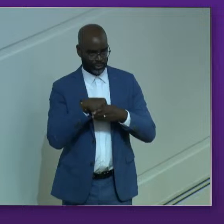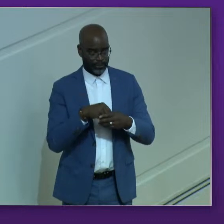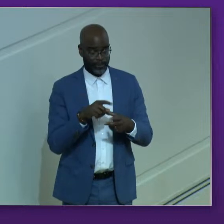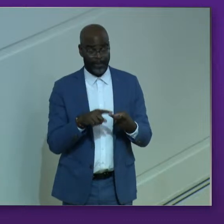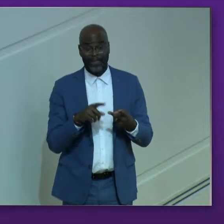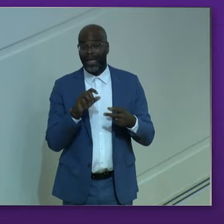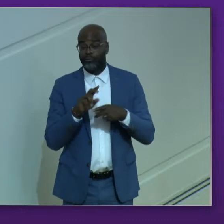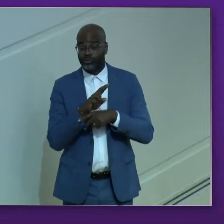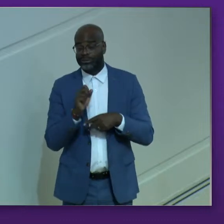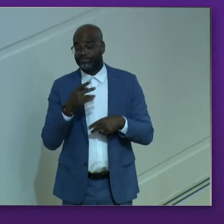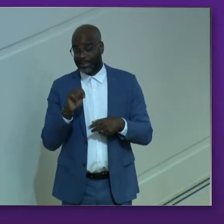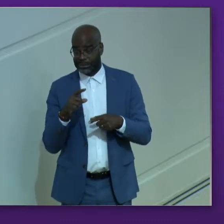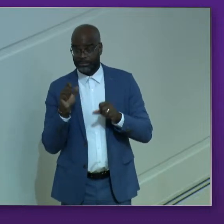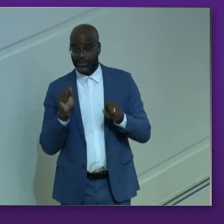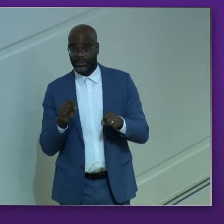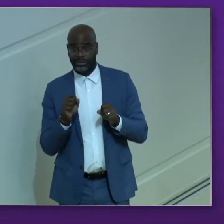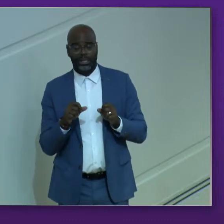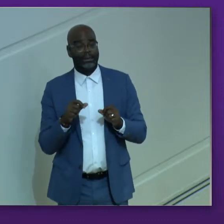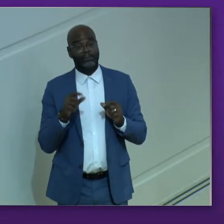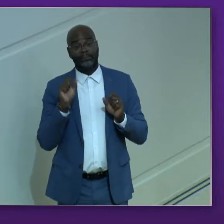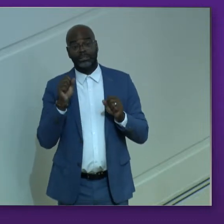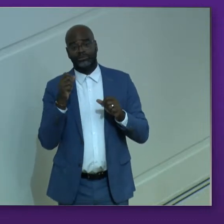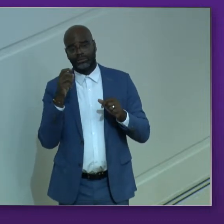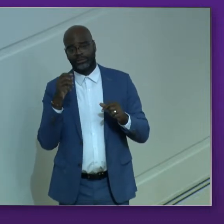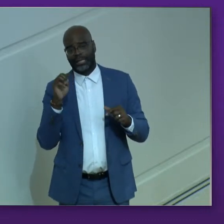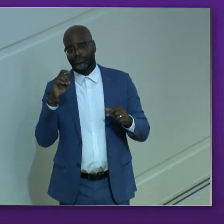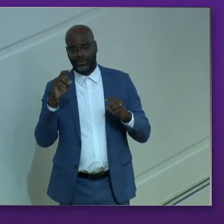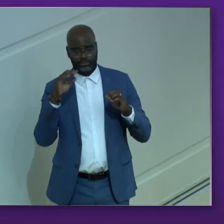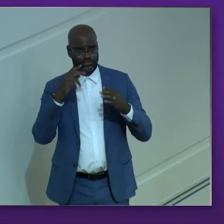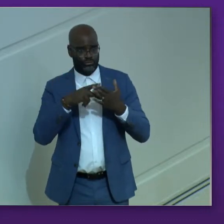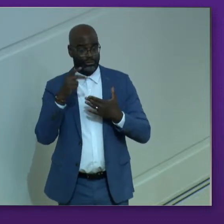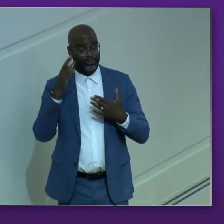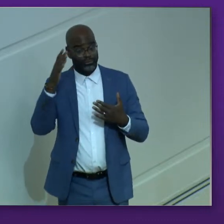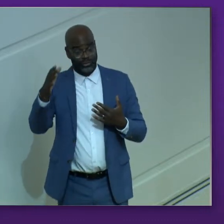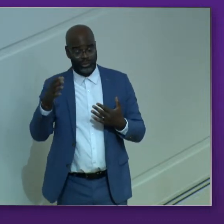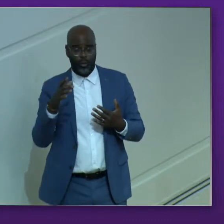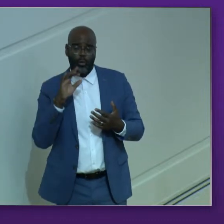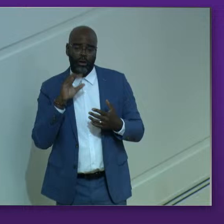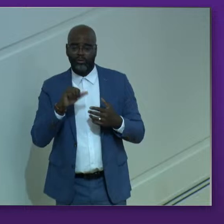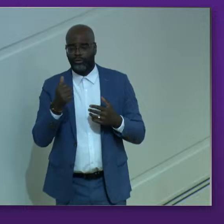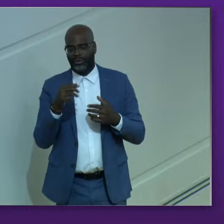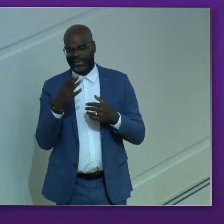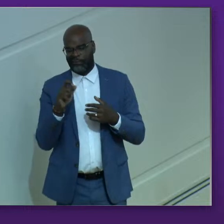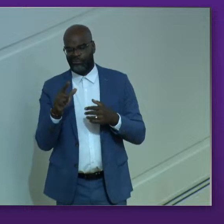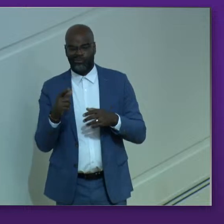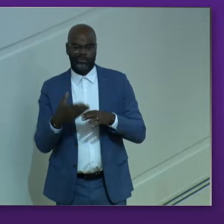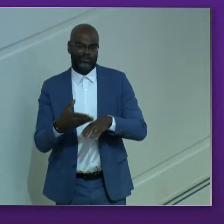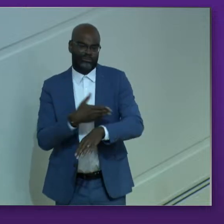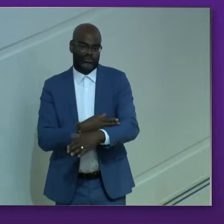IS IMPORTANT BECAUSE ANY PROJECT FOR WHICH WE SEEK A STATE OR COUNTY FUNDING MUST BE